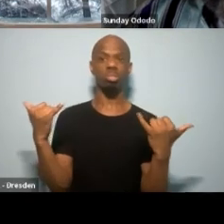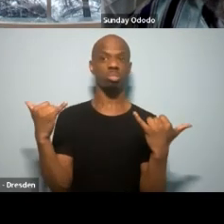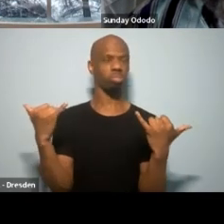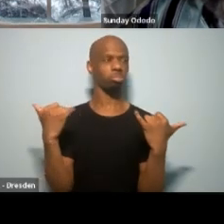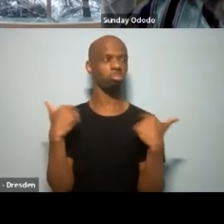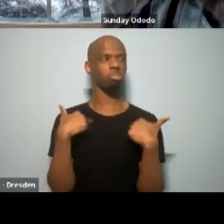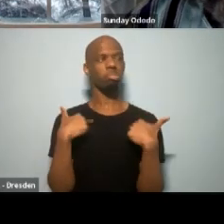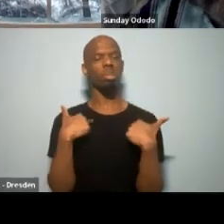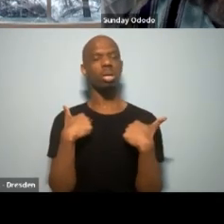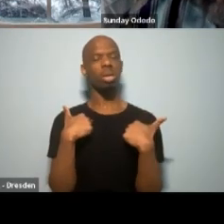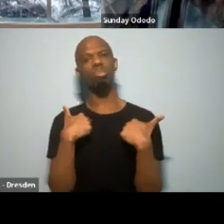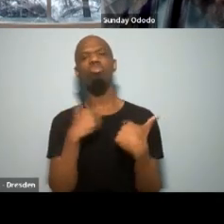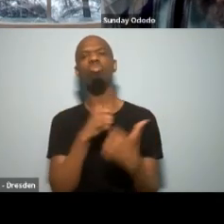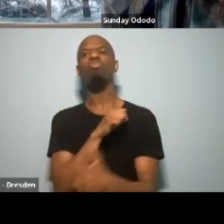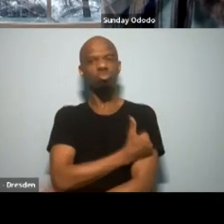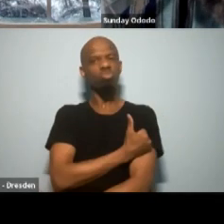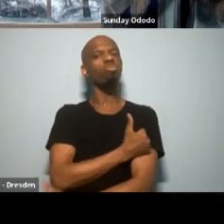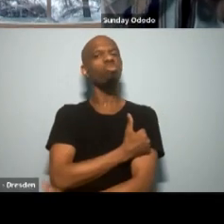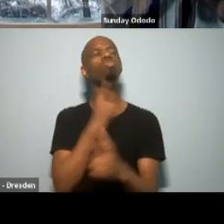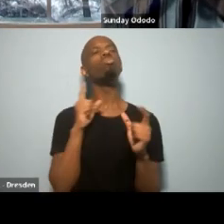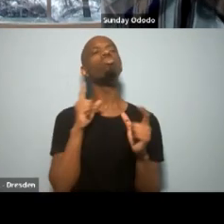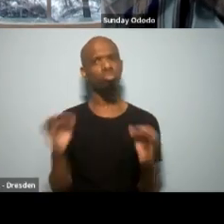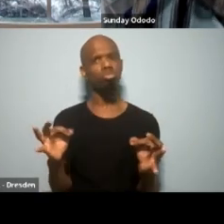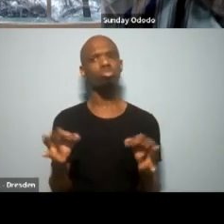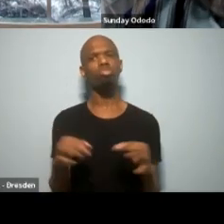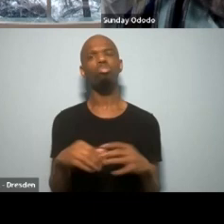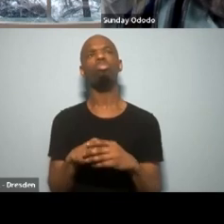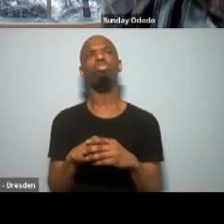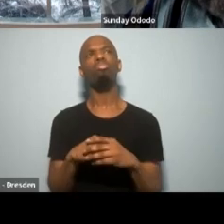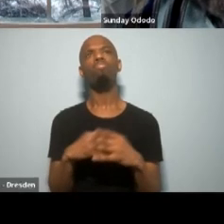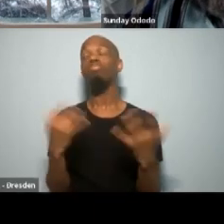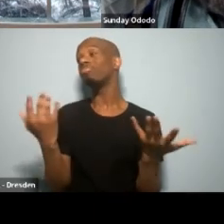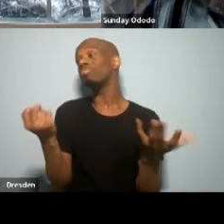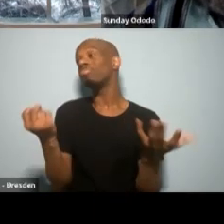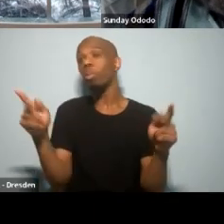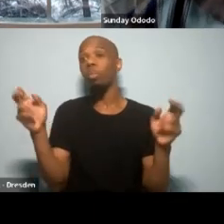just to ask a question here to the editors,